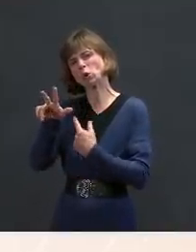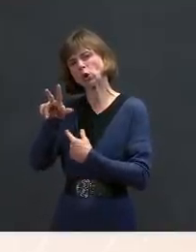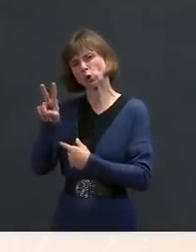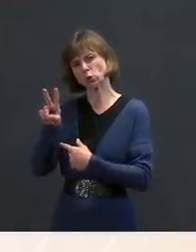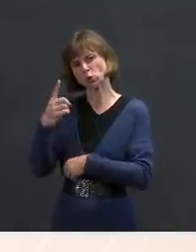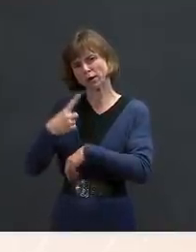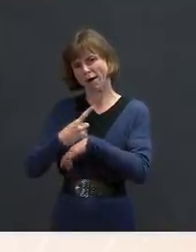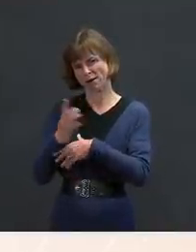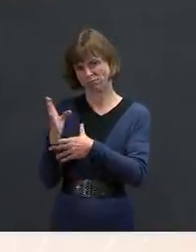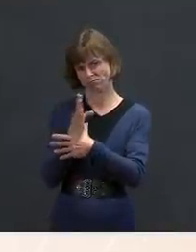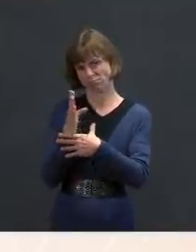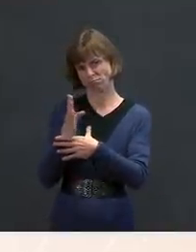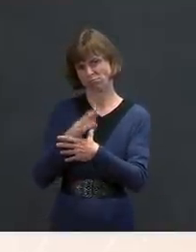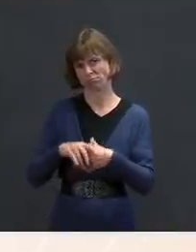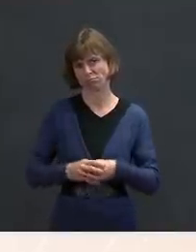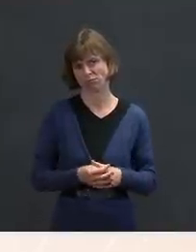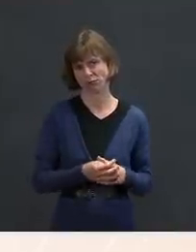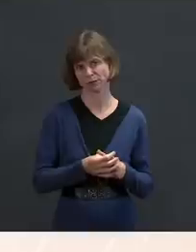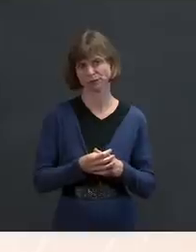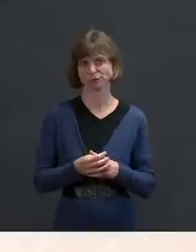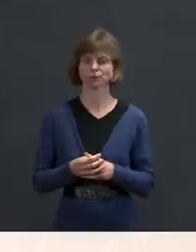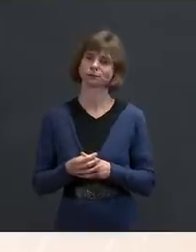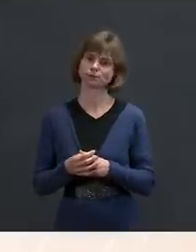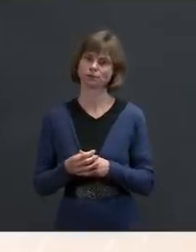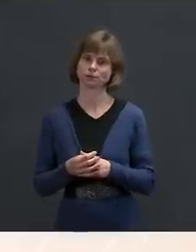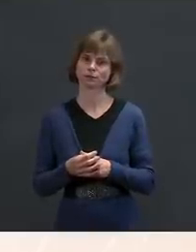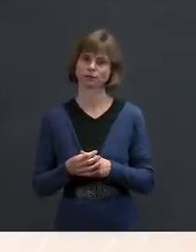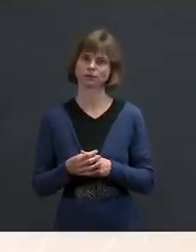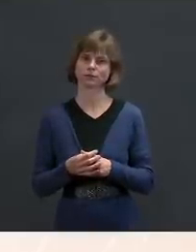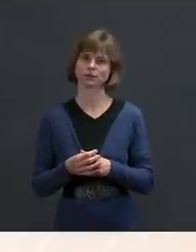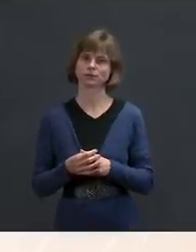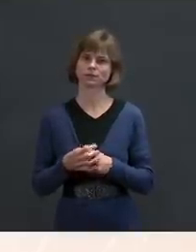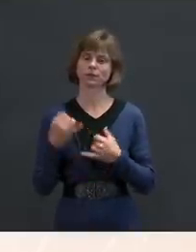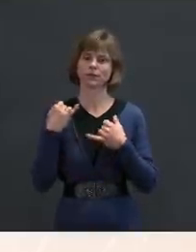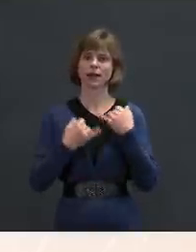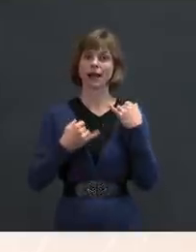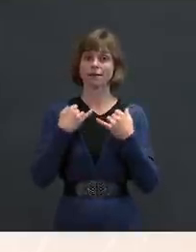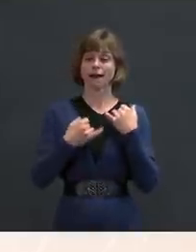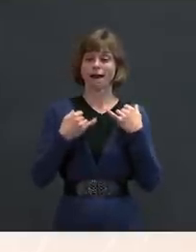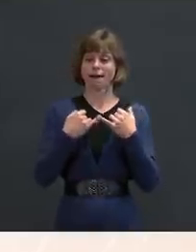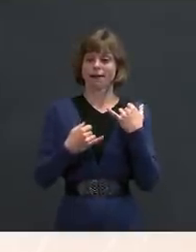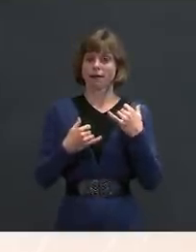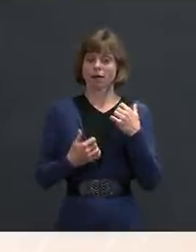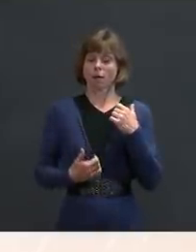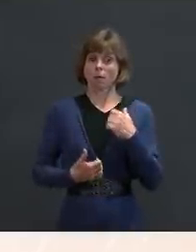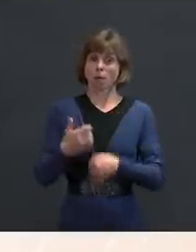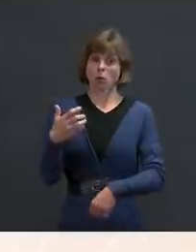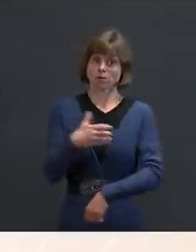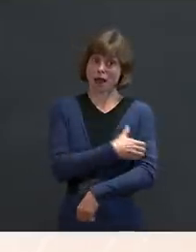Finally, let me turn to, I think, the most powerful and heartbreaking example